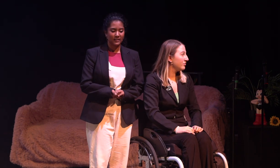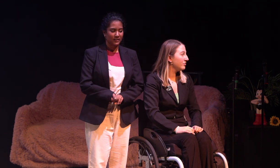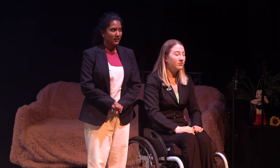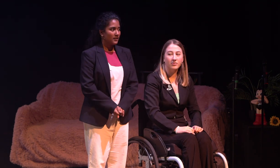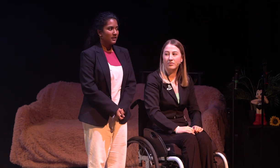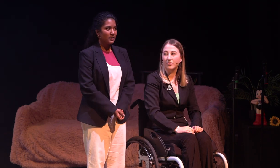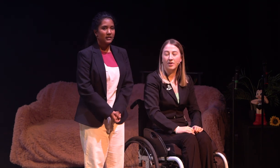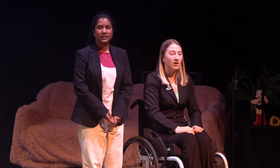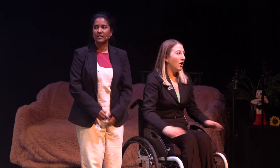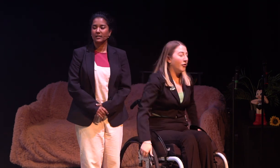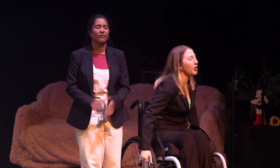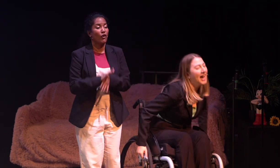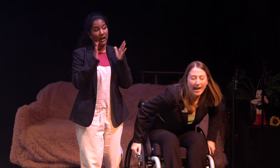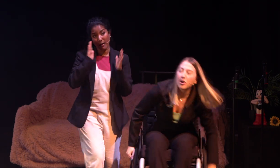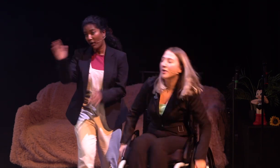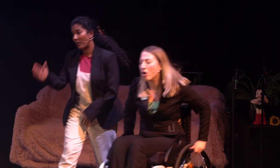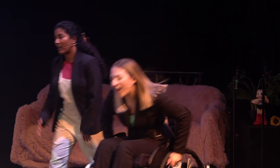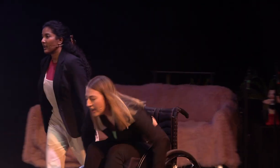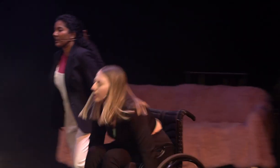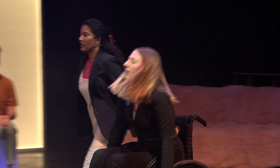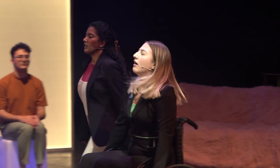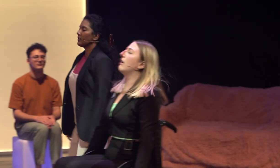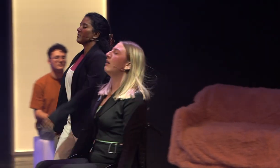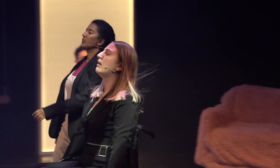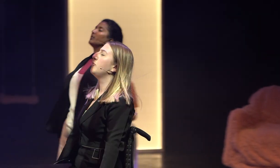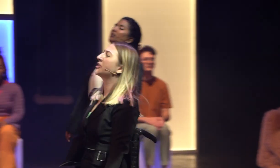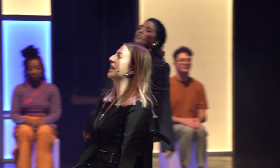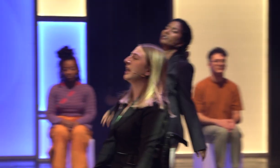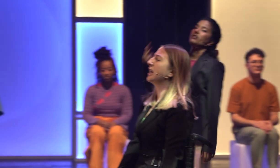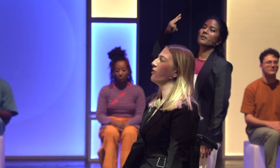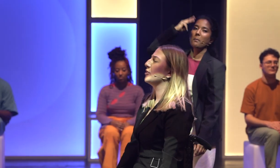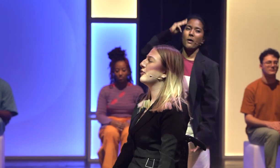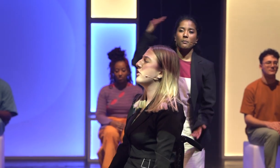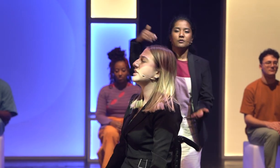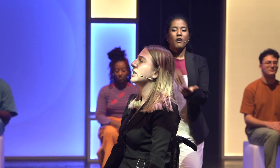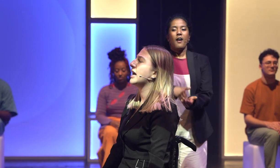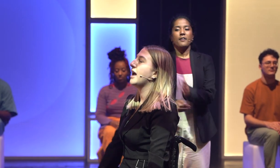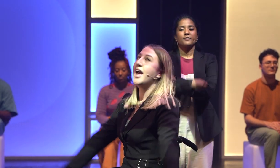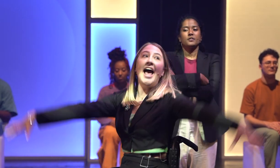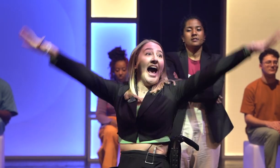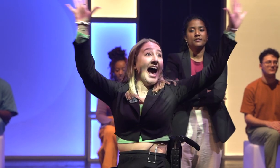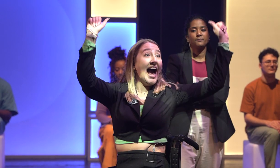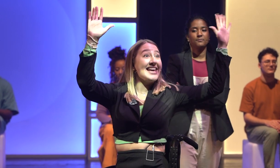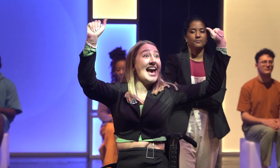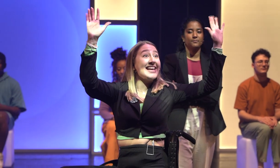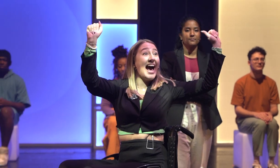trouble. Fuck it, I'm going over, but then I hear her before I see her. 'Hiya gang!